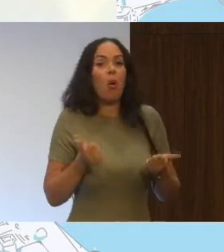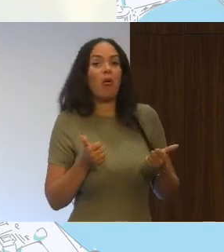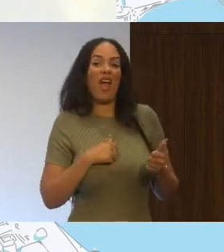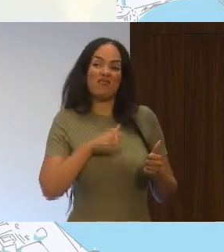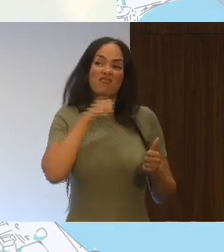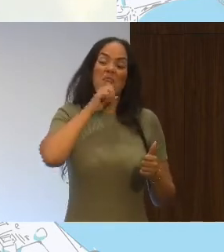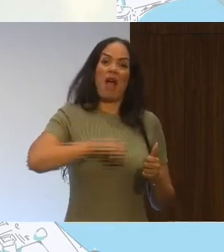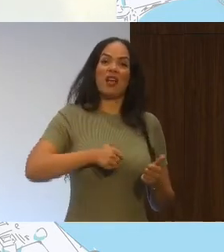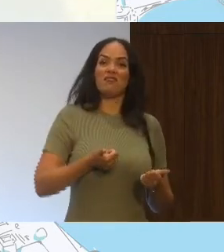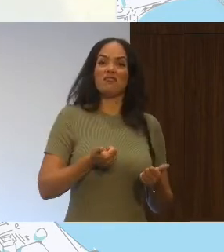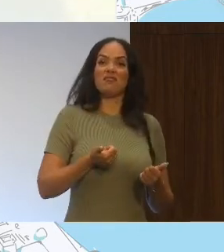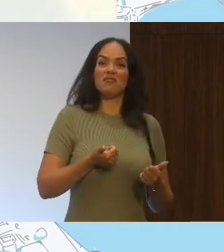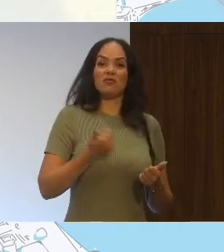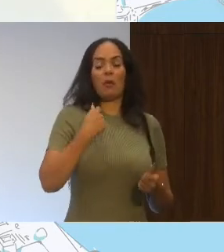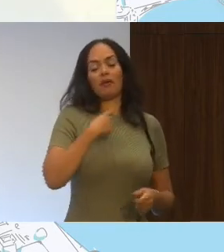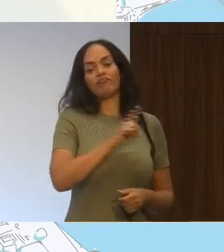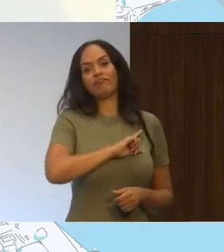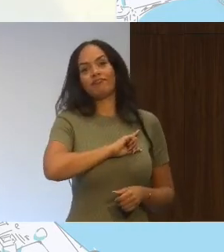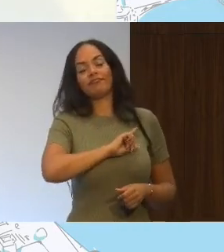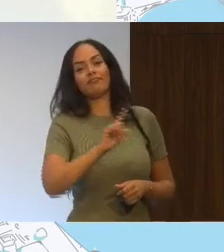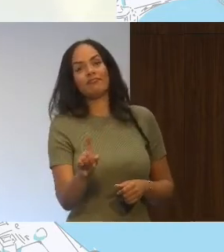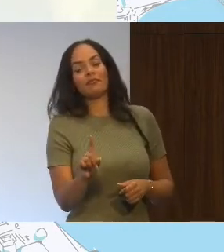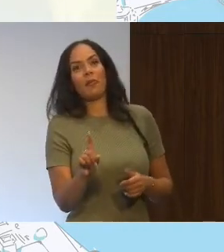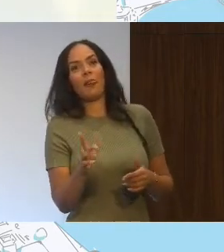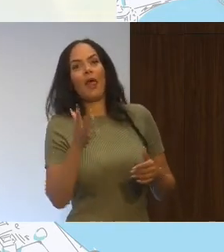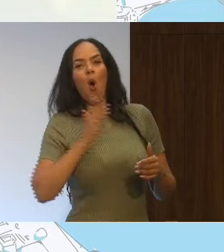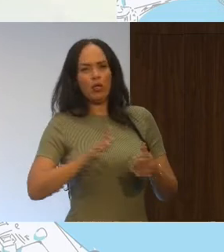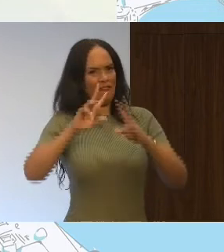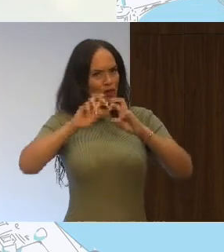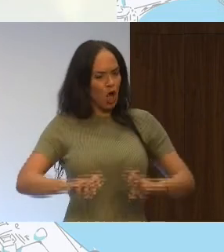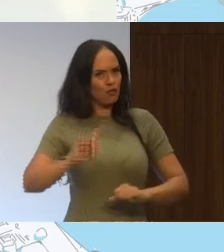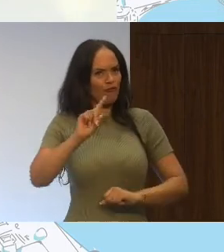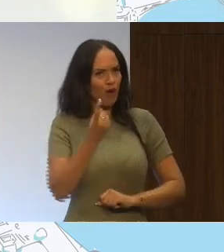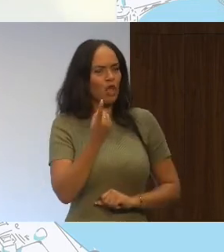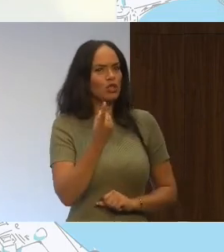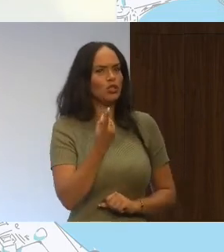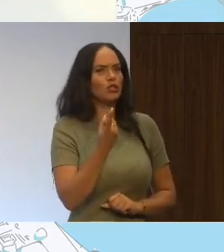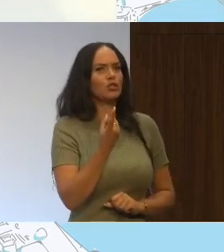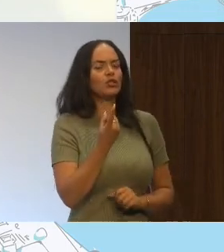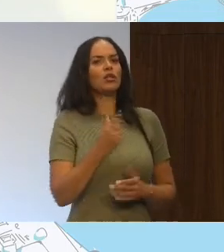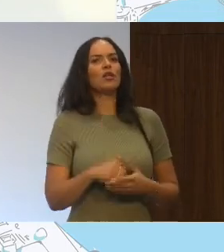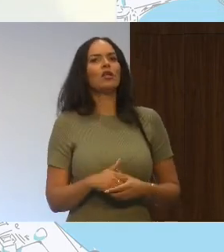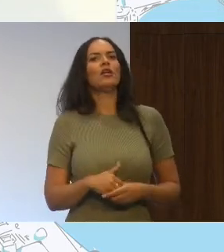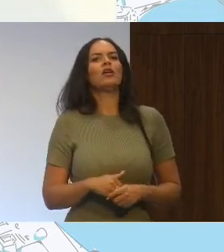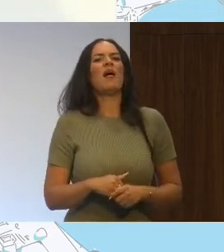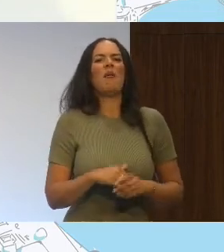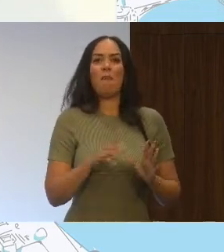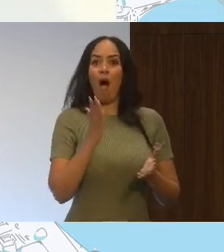And so I went to do, I wanted to do research and I wanted to do I wanted to take a year off to do research